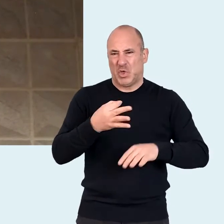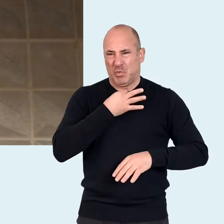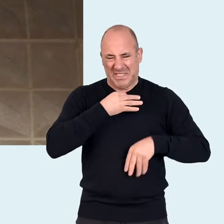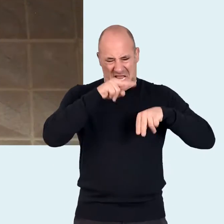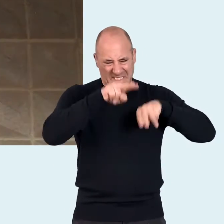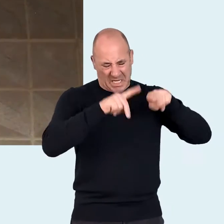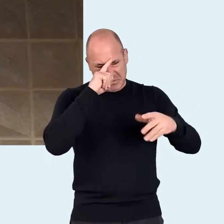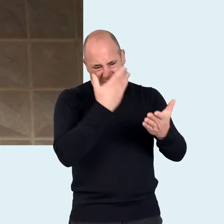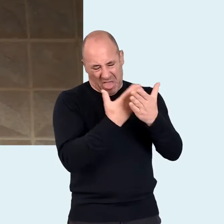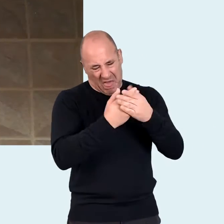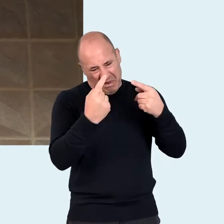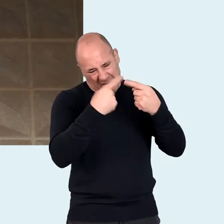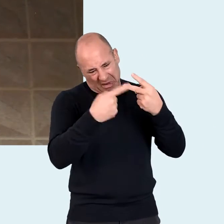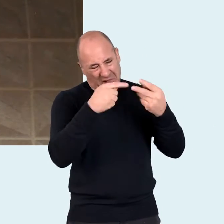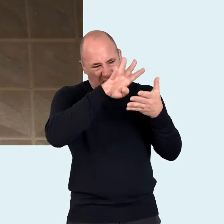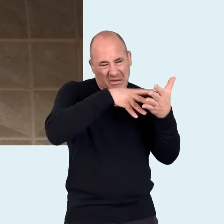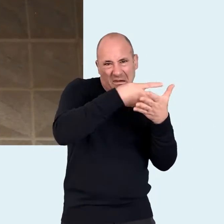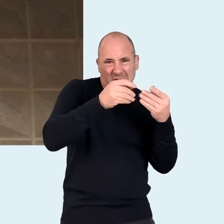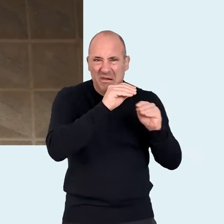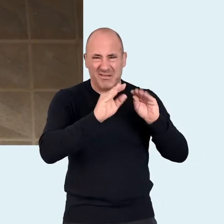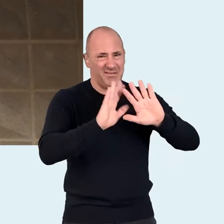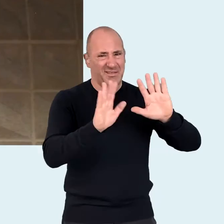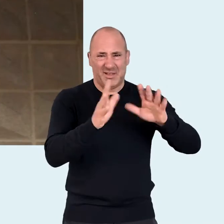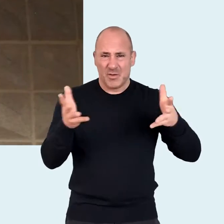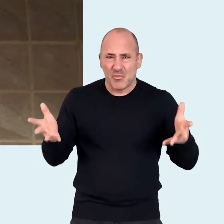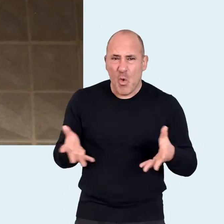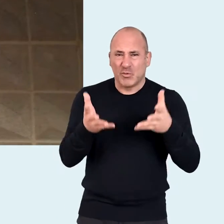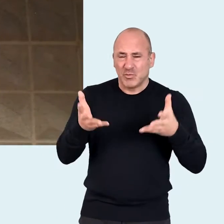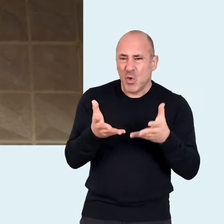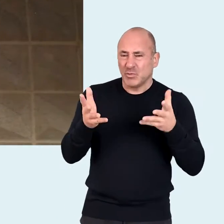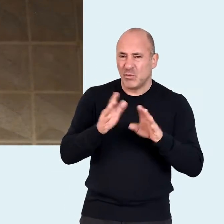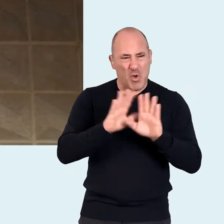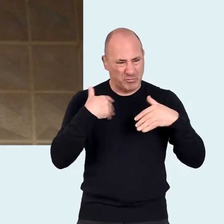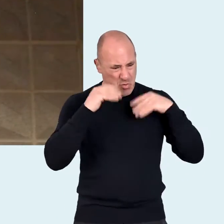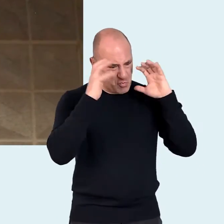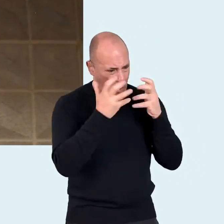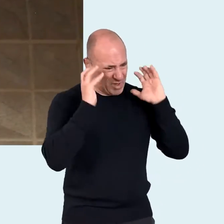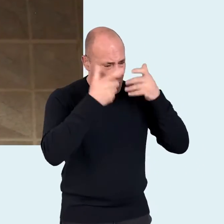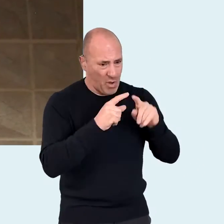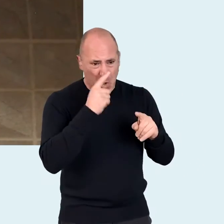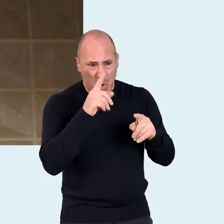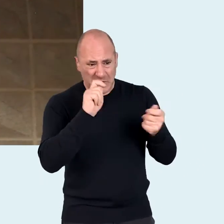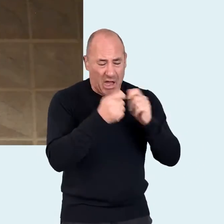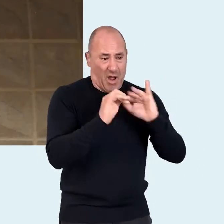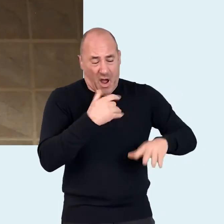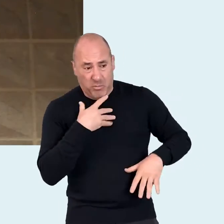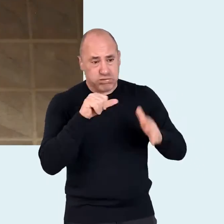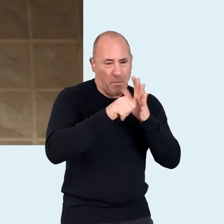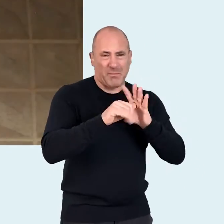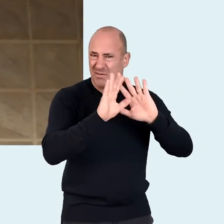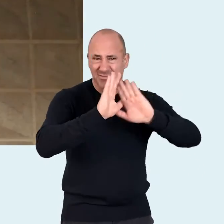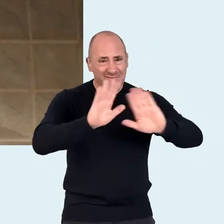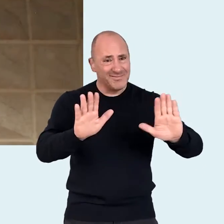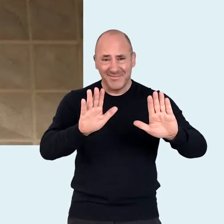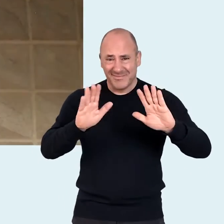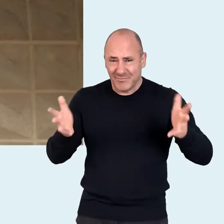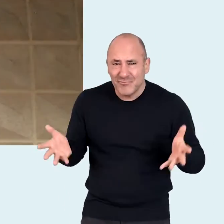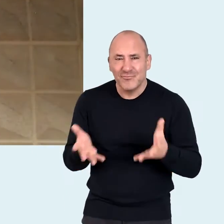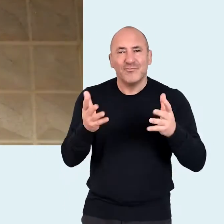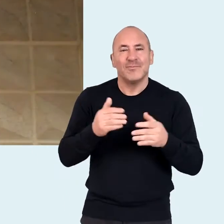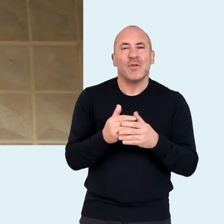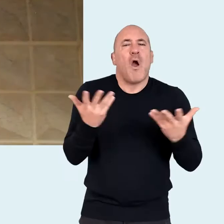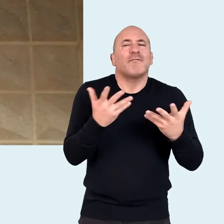you rather than being obsessed with risk assessments and worried about all the things that can